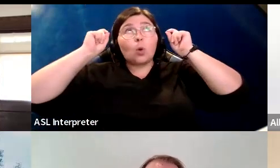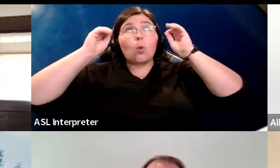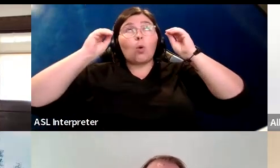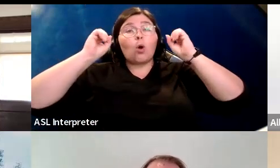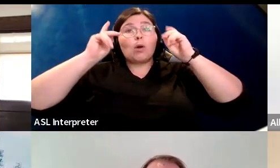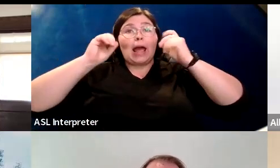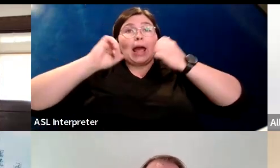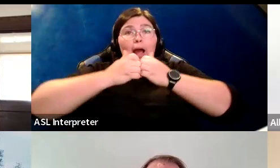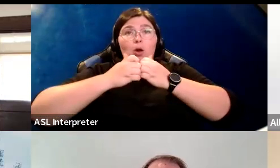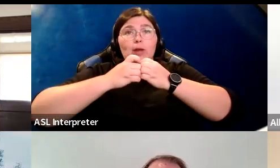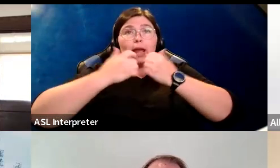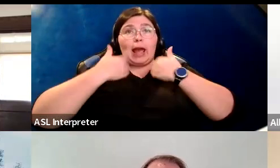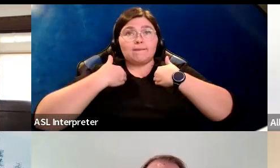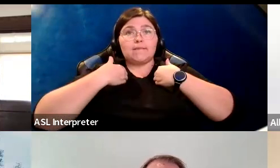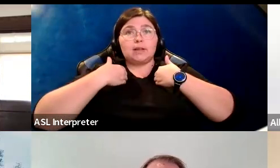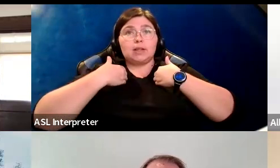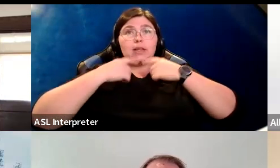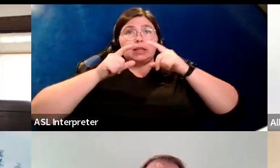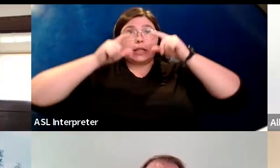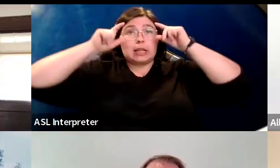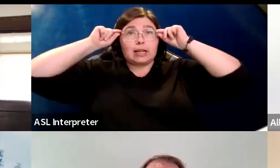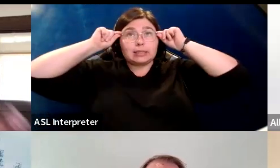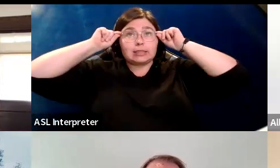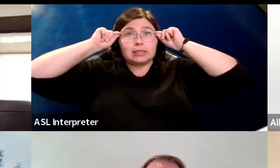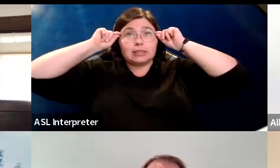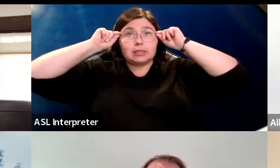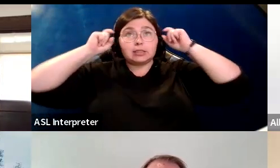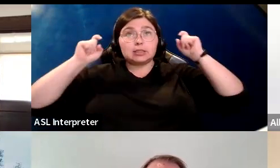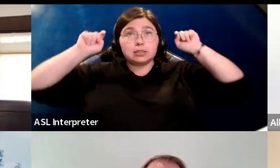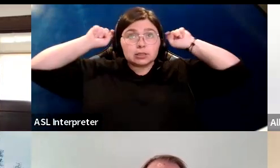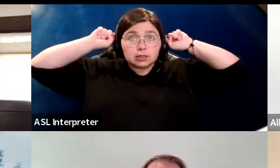how do we make these smart glasses that are comfortable